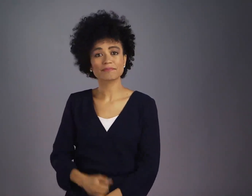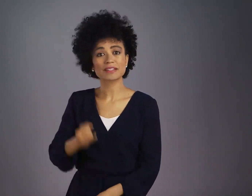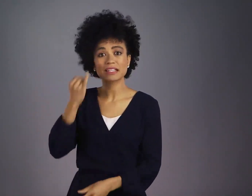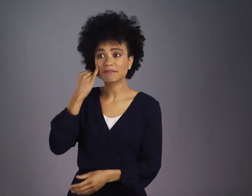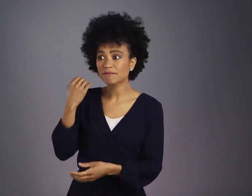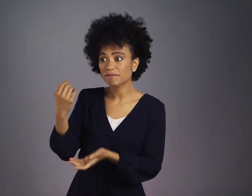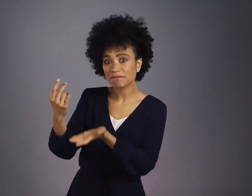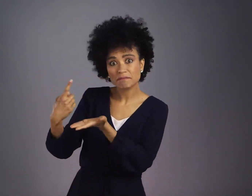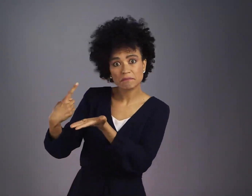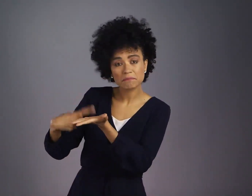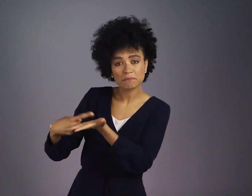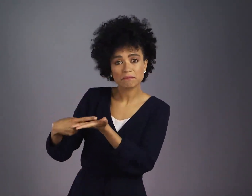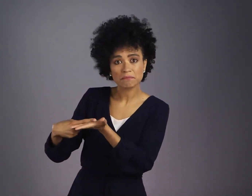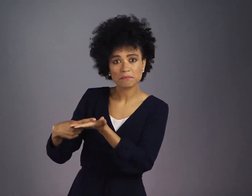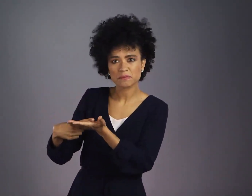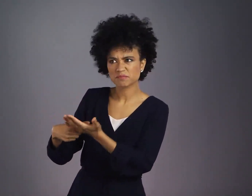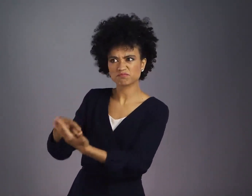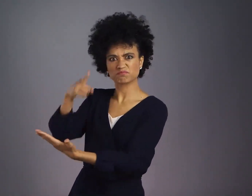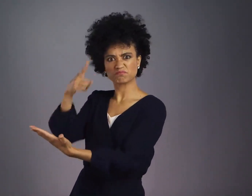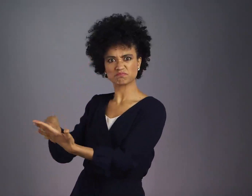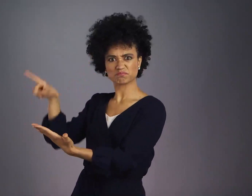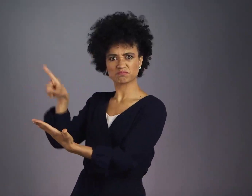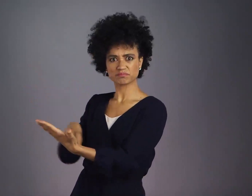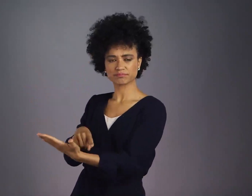Be sure you are not critical during such a discussion.